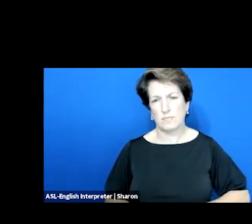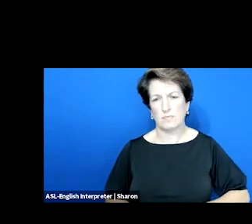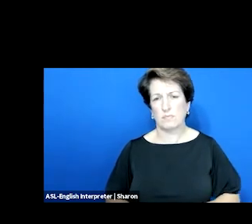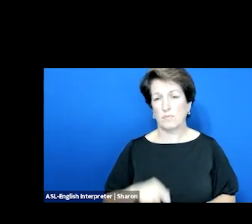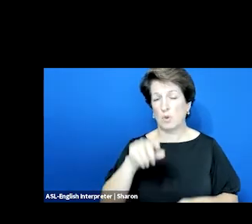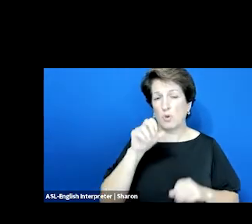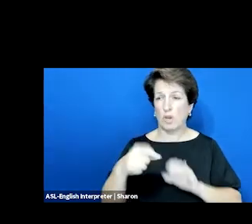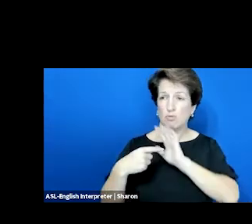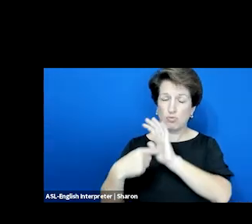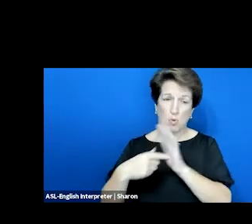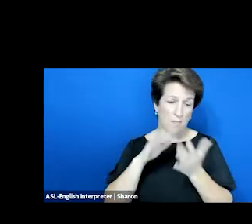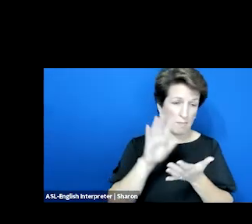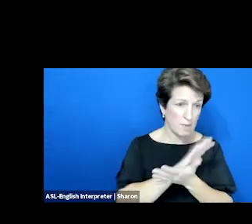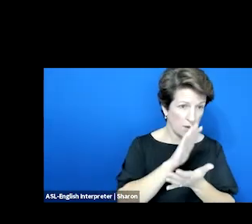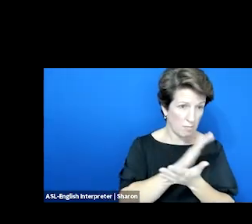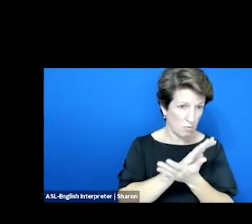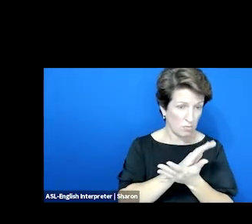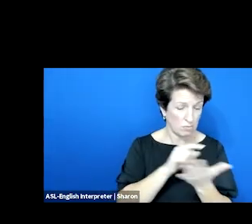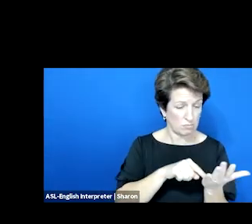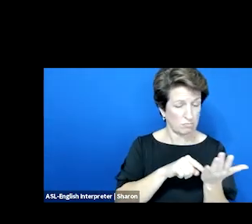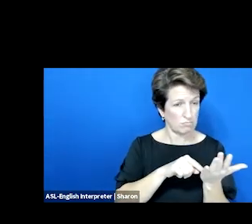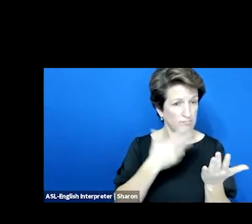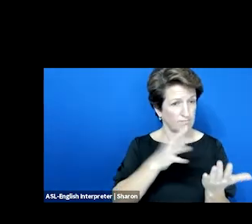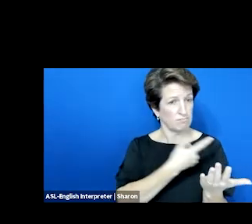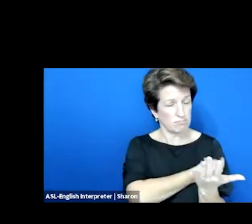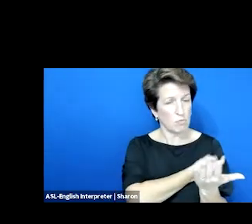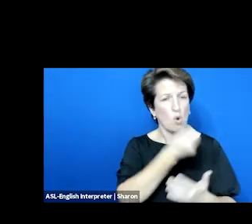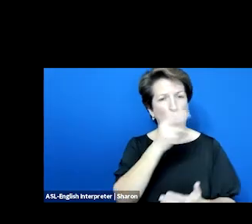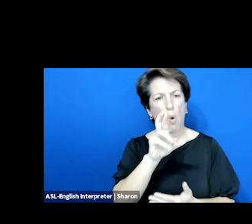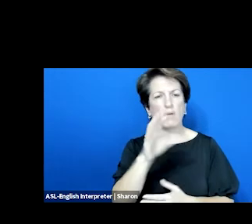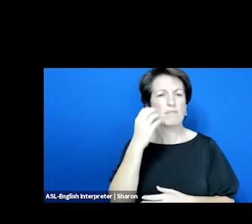ID, and there will be a list of indoor and outdoor businesses or organizations